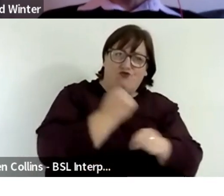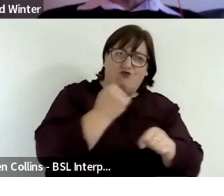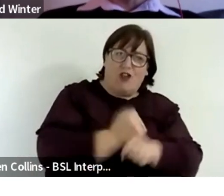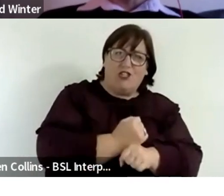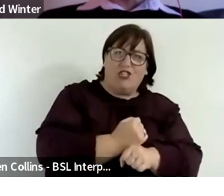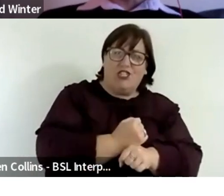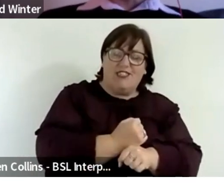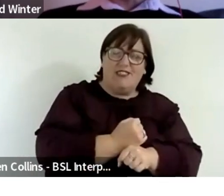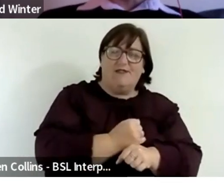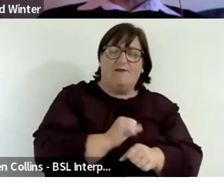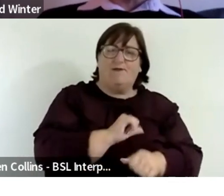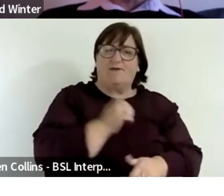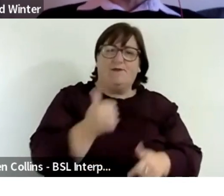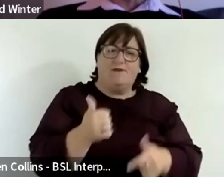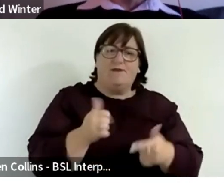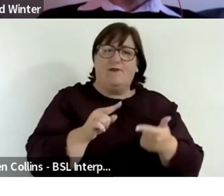You mentioned virtual reality early on,